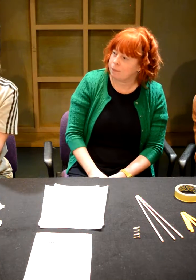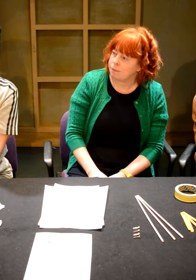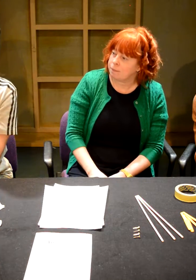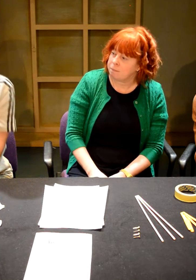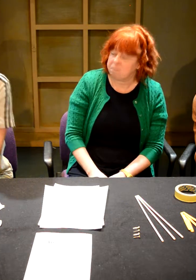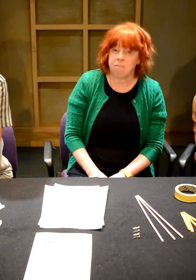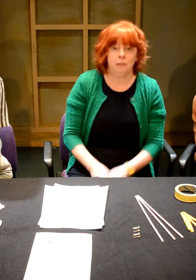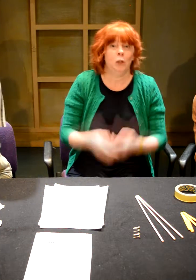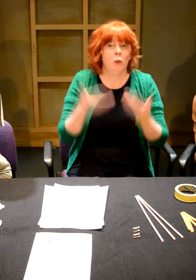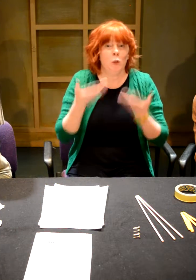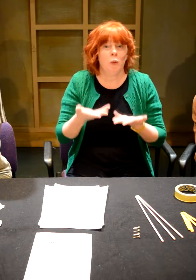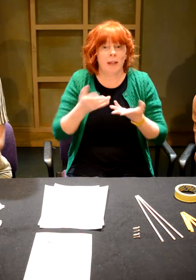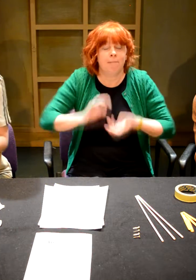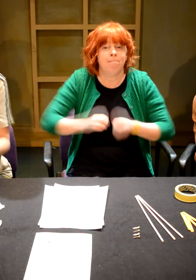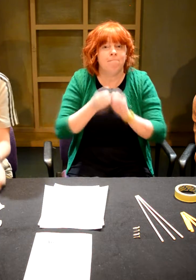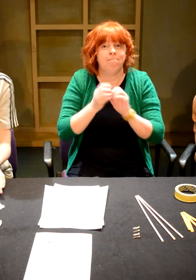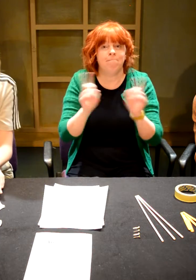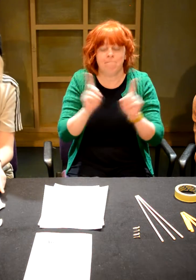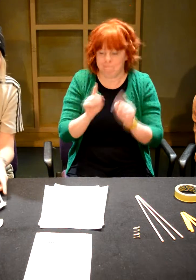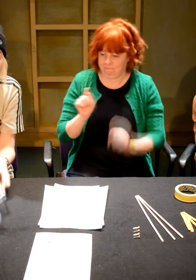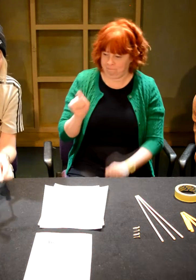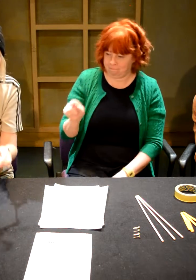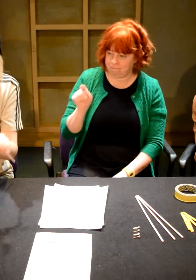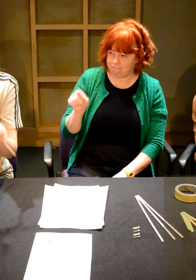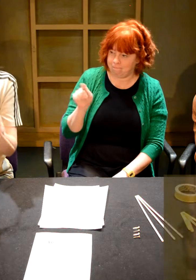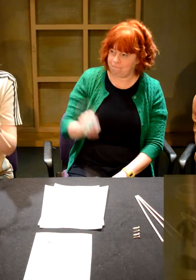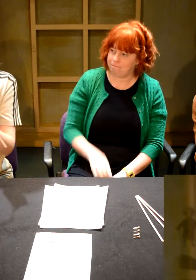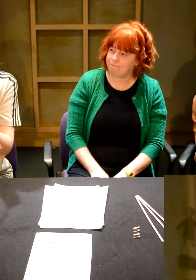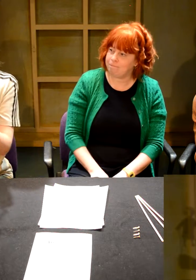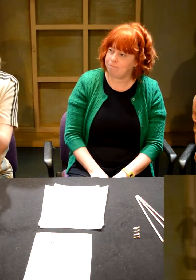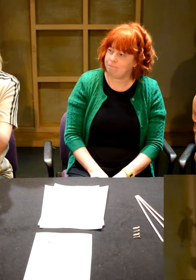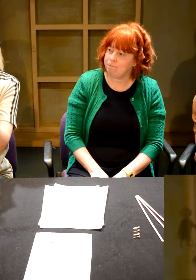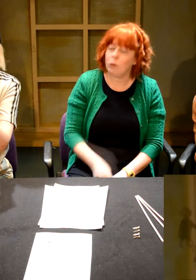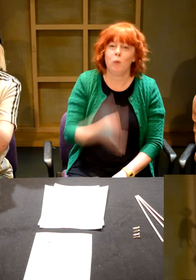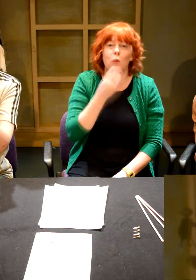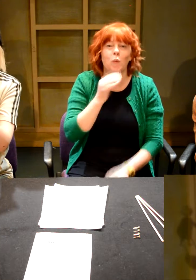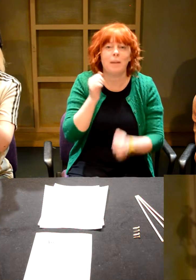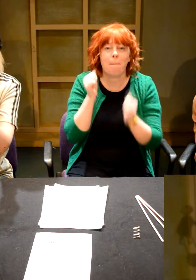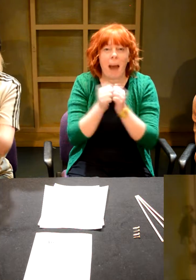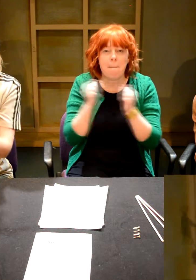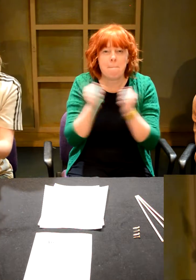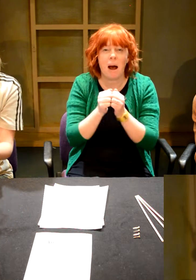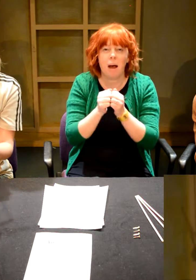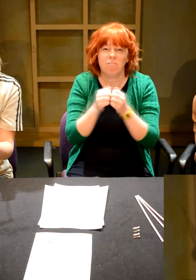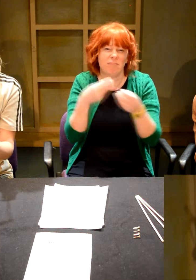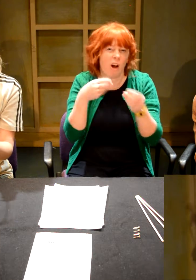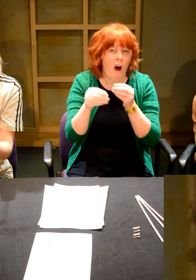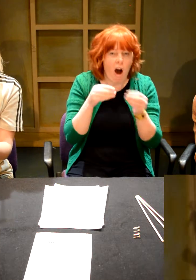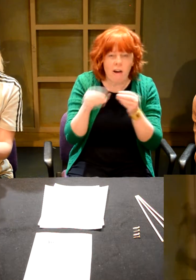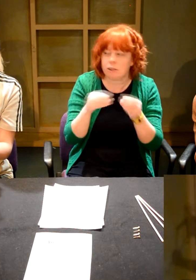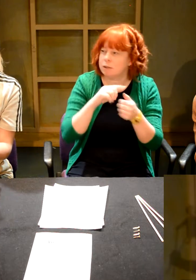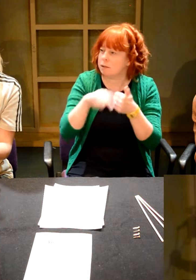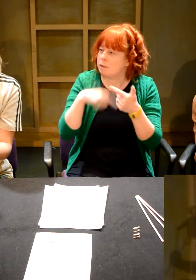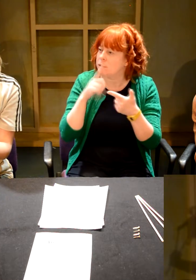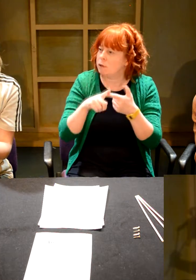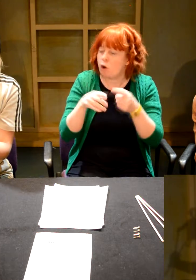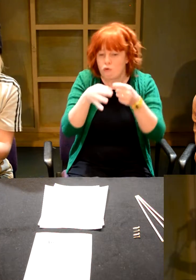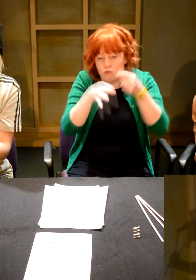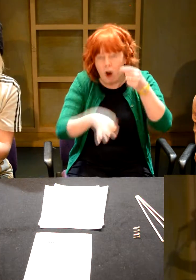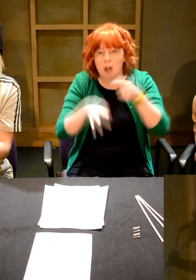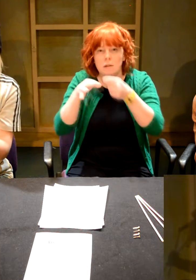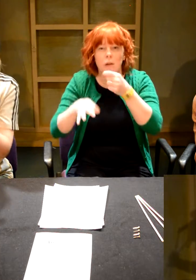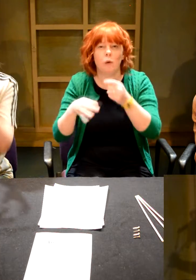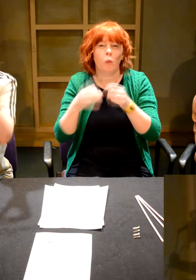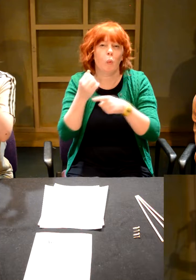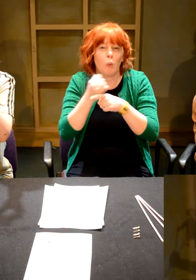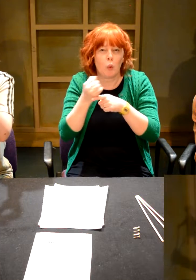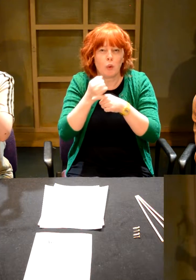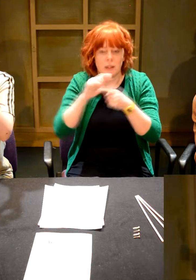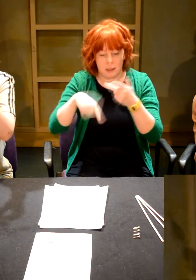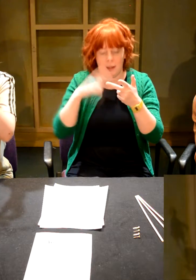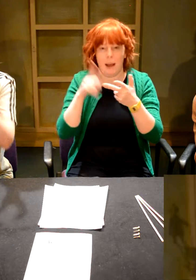going to be making today, we will make out of paper or card, wooden rods and split pins.